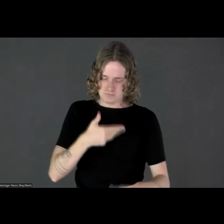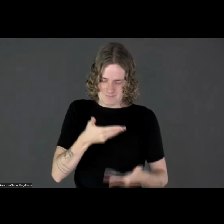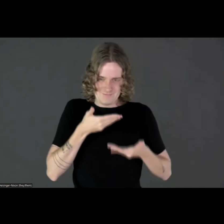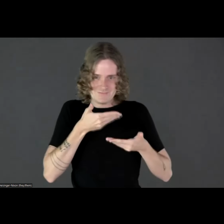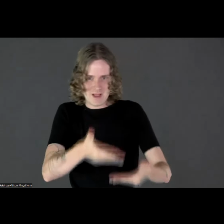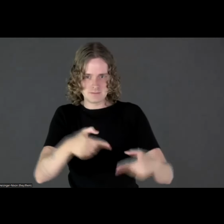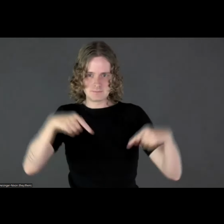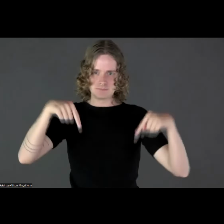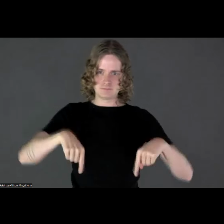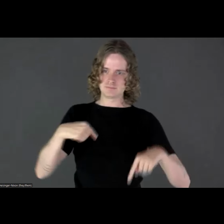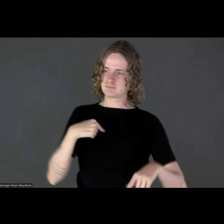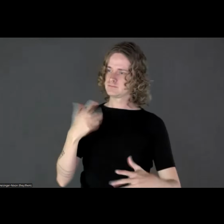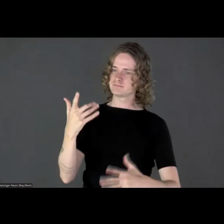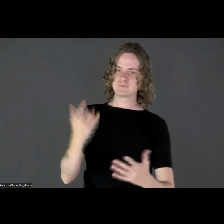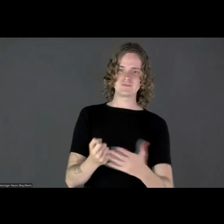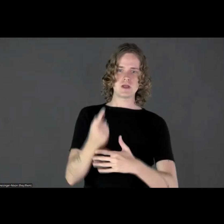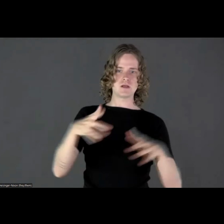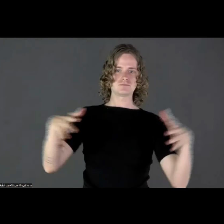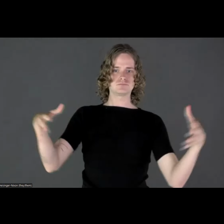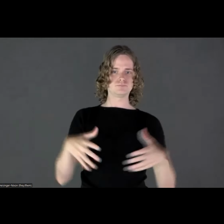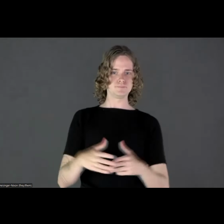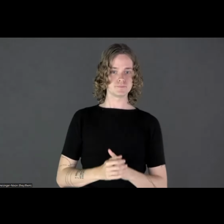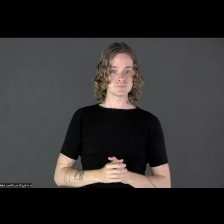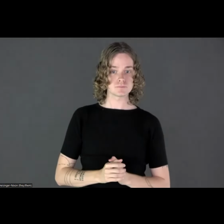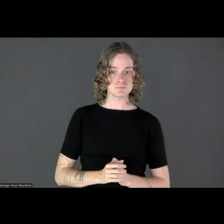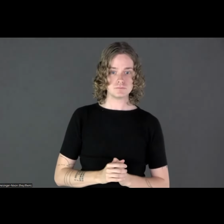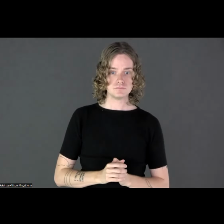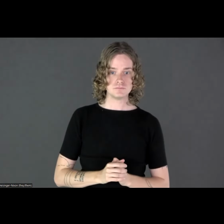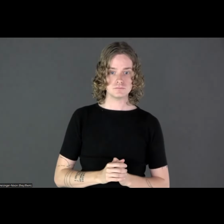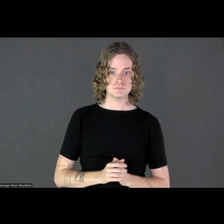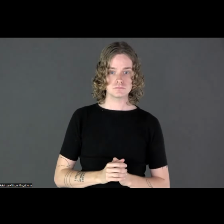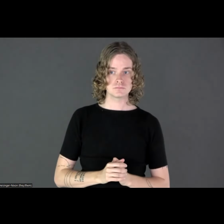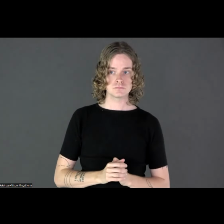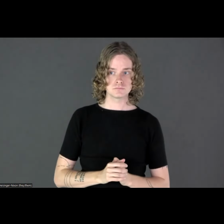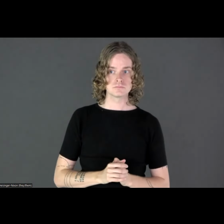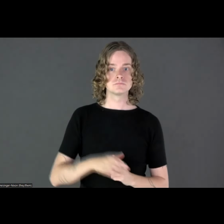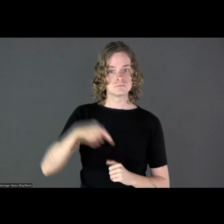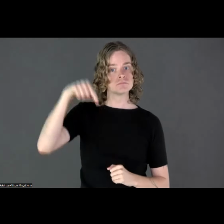rights of persons with disabilities, the European Disability Forum is pleased to participate again